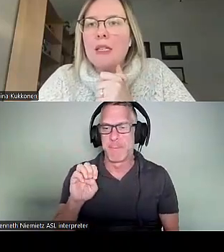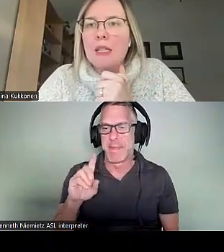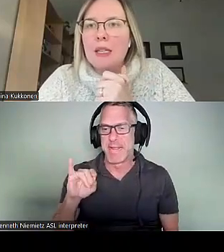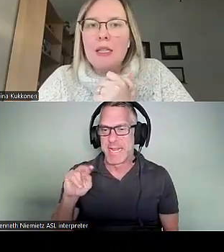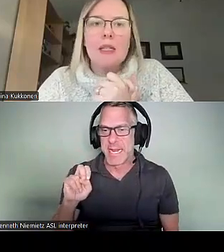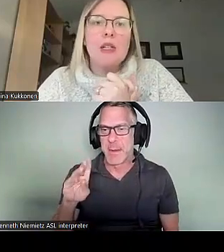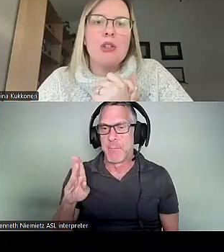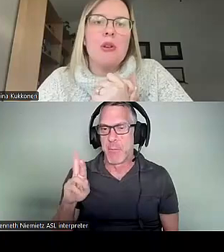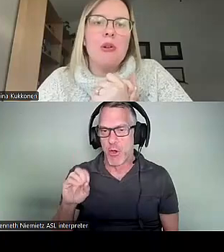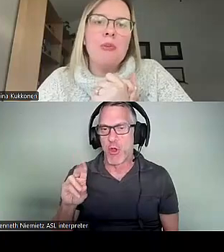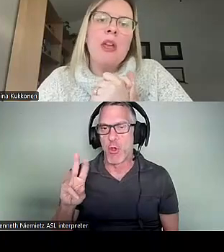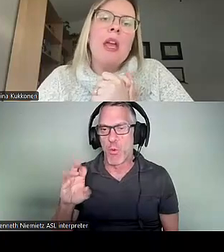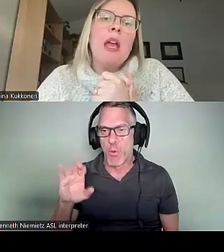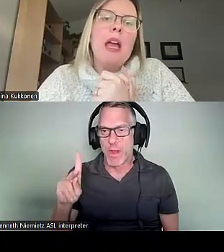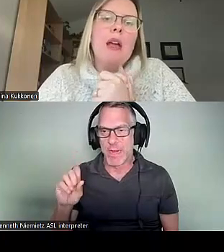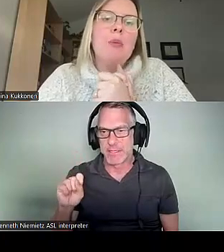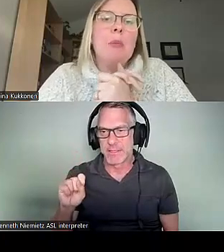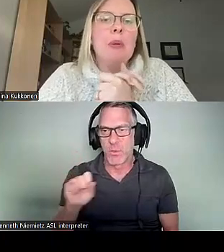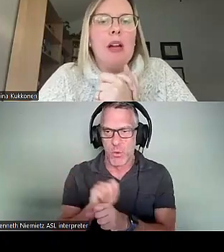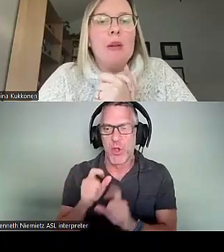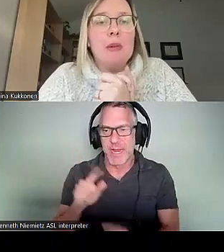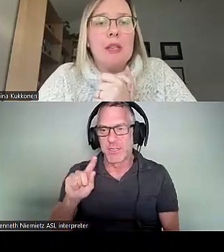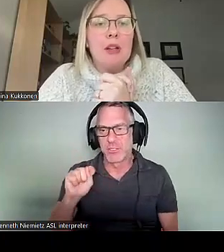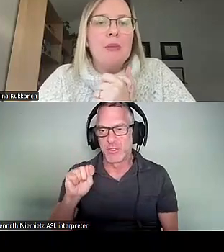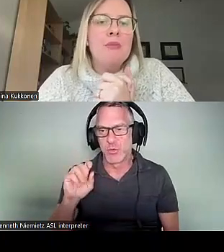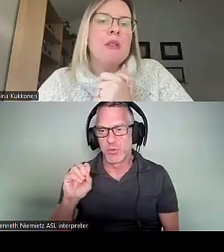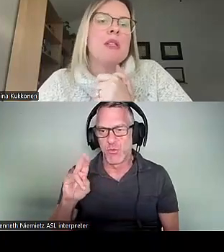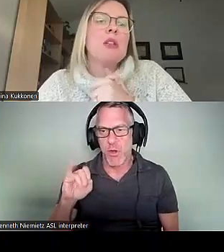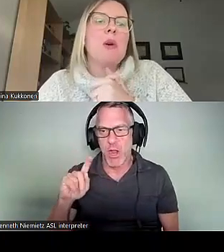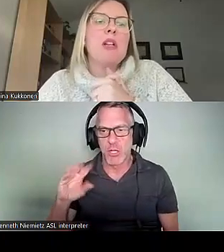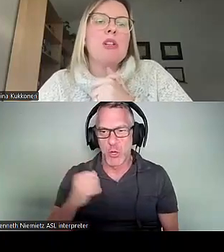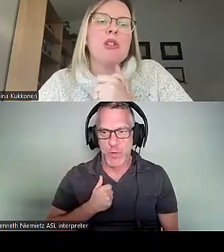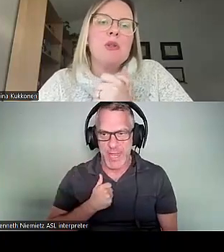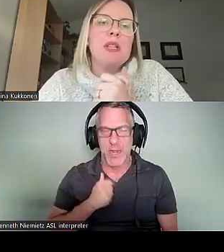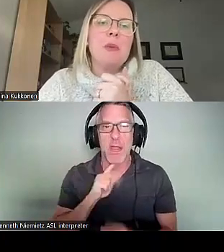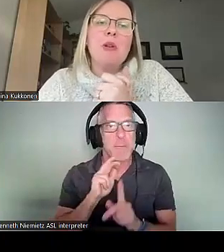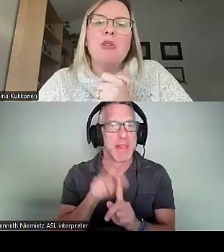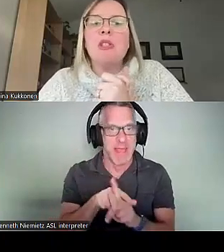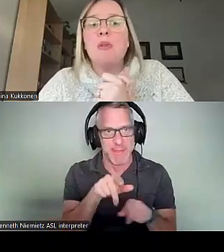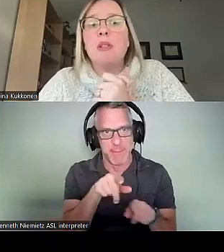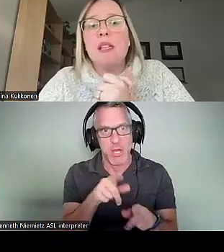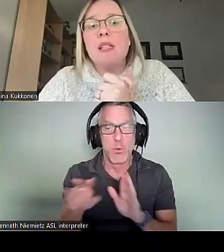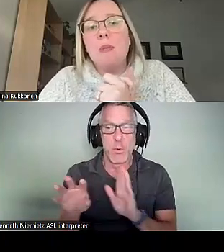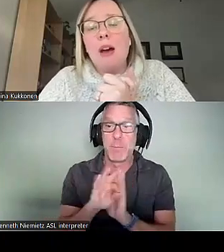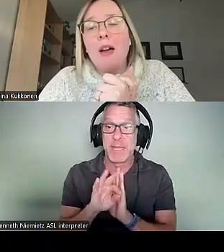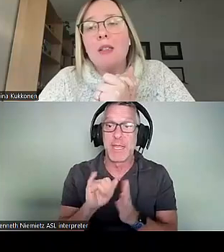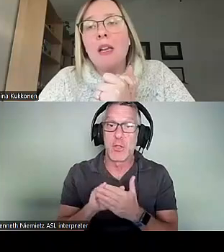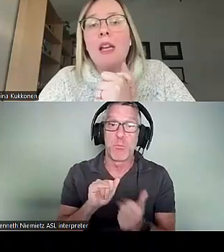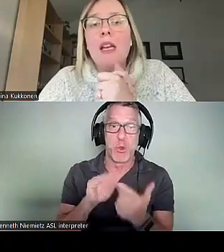SickKids in Toronto, and we applied them here. So, when choosing approaches to assess impact,